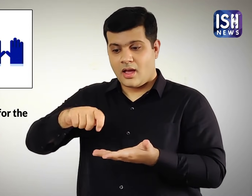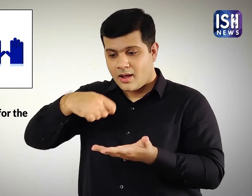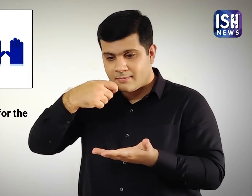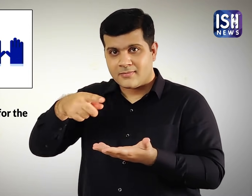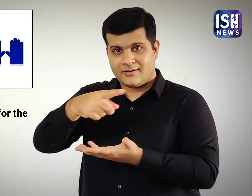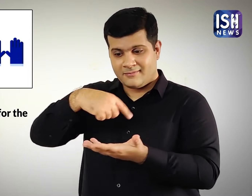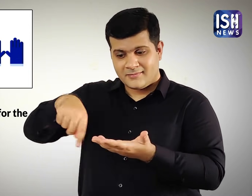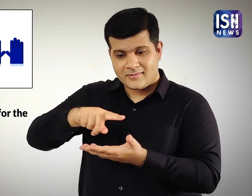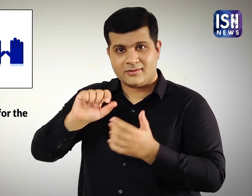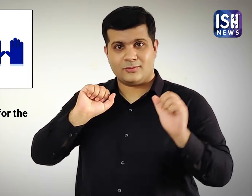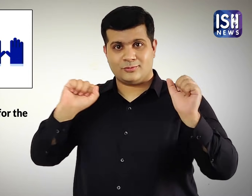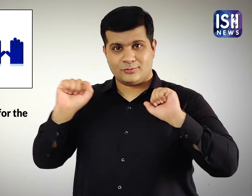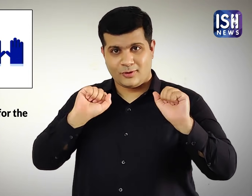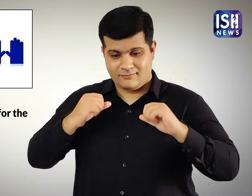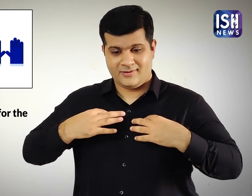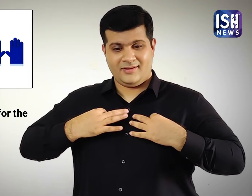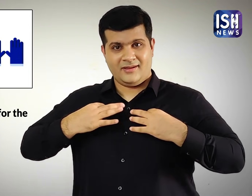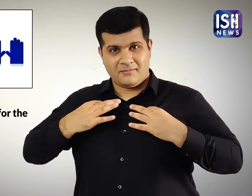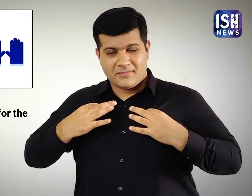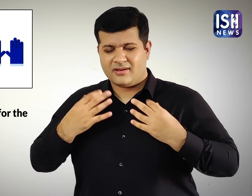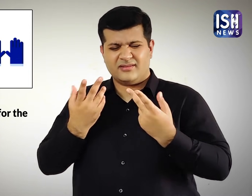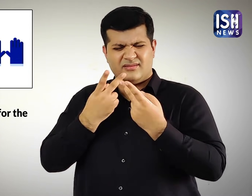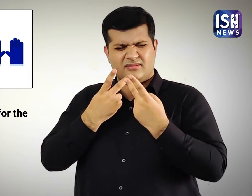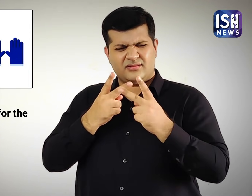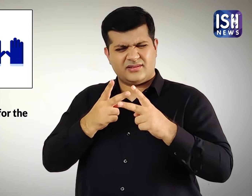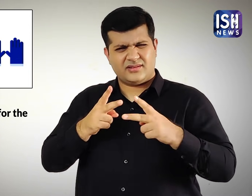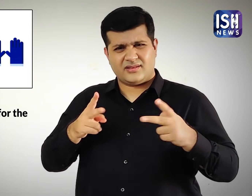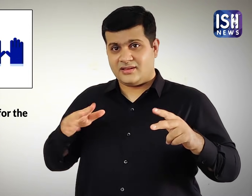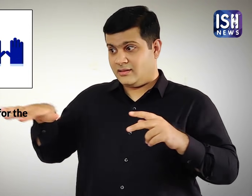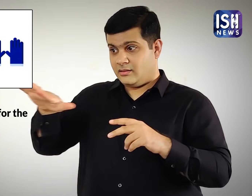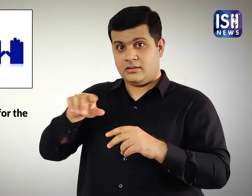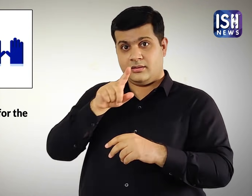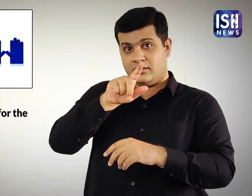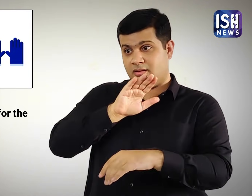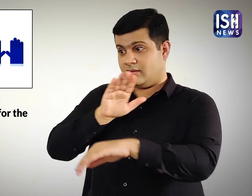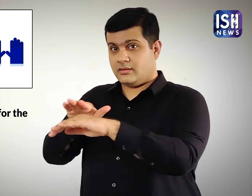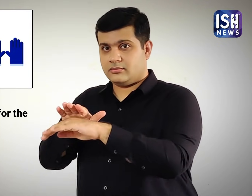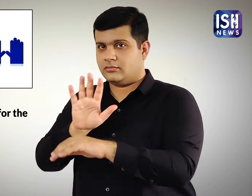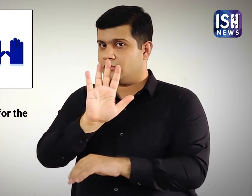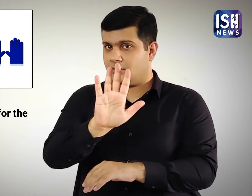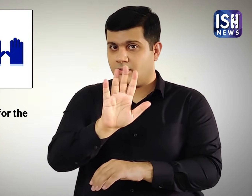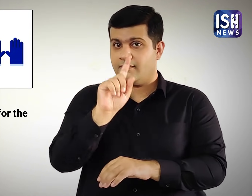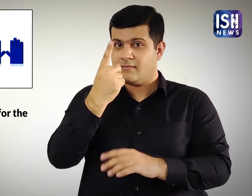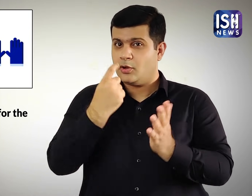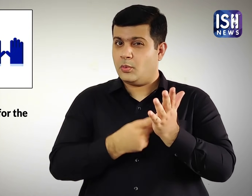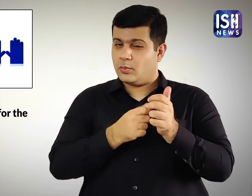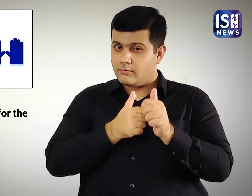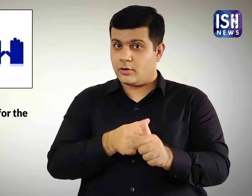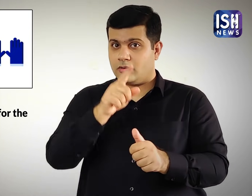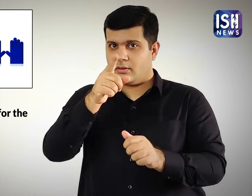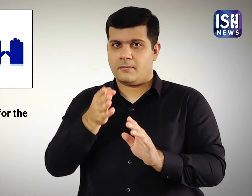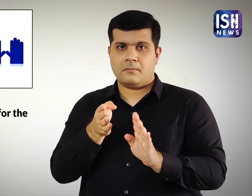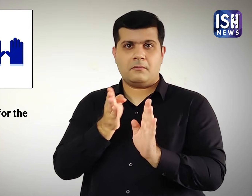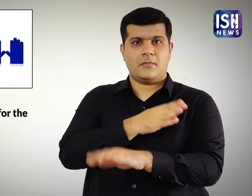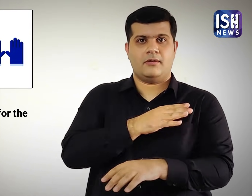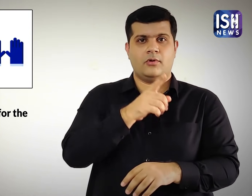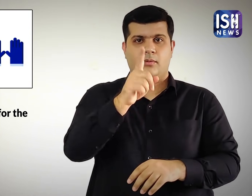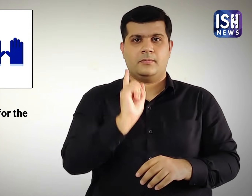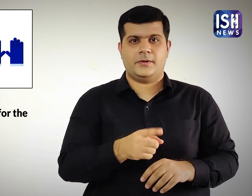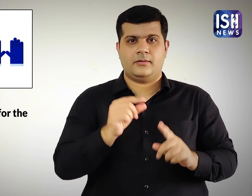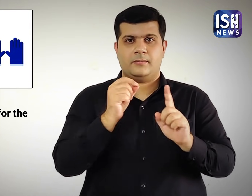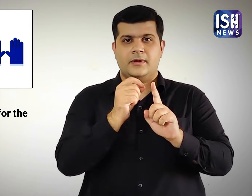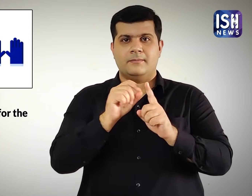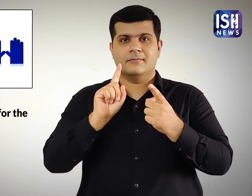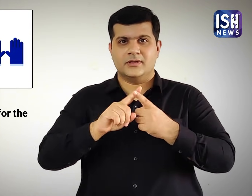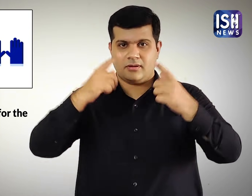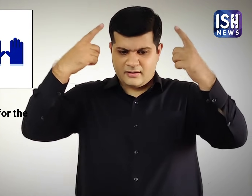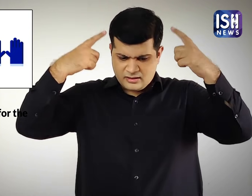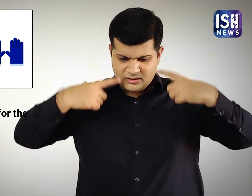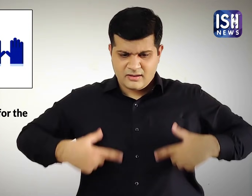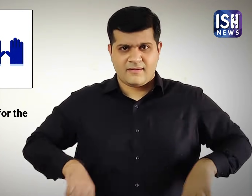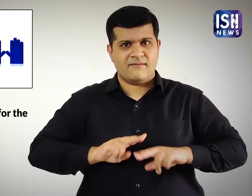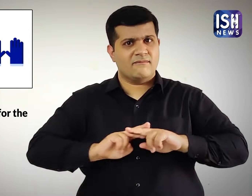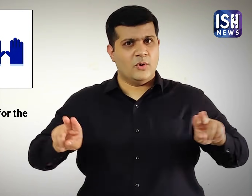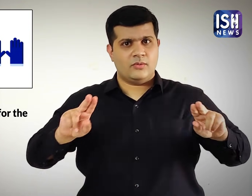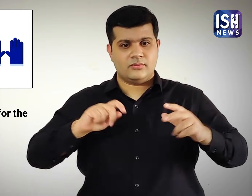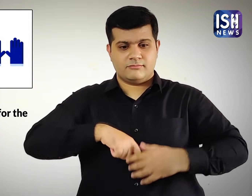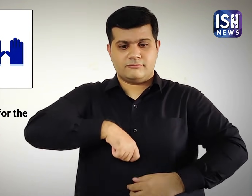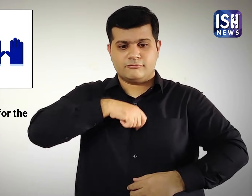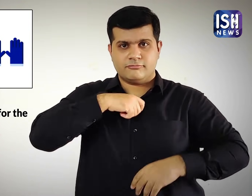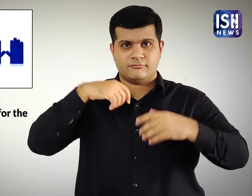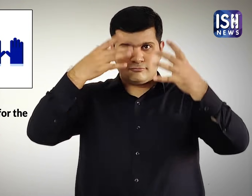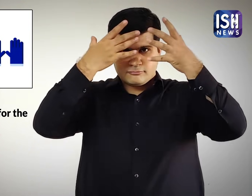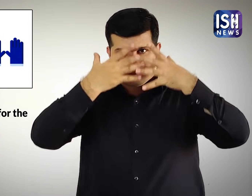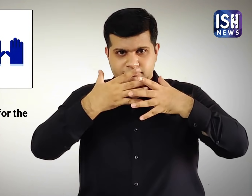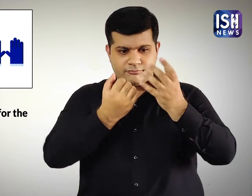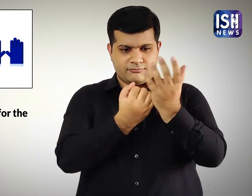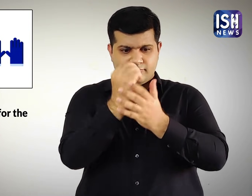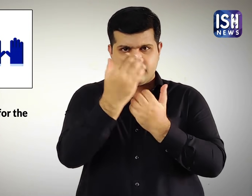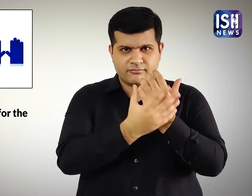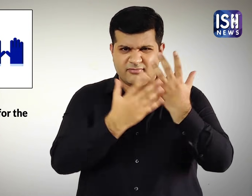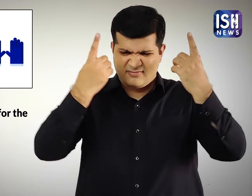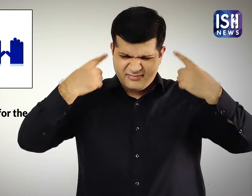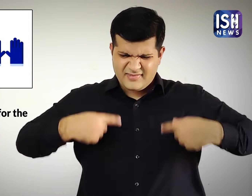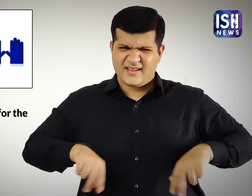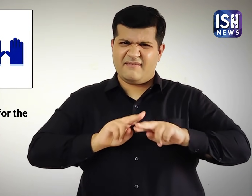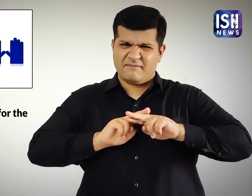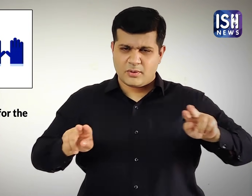used utensils, towels, clothes, etc. the caregiver must wear the complete PPE suit.